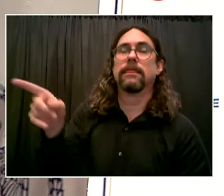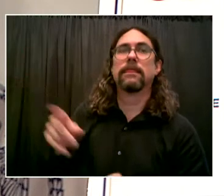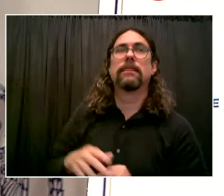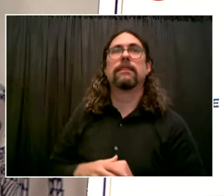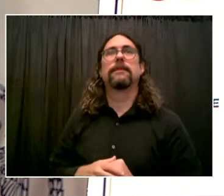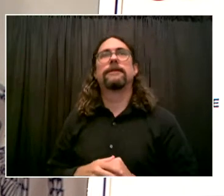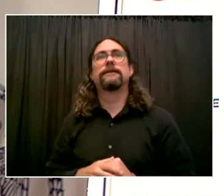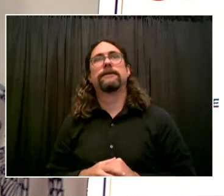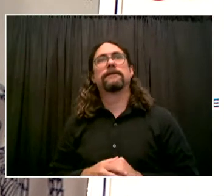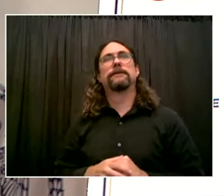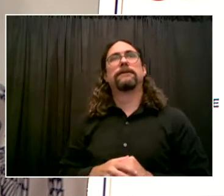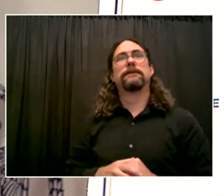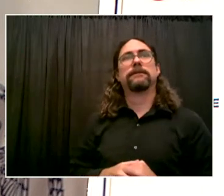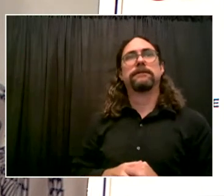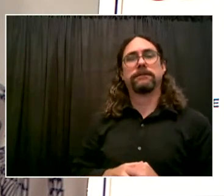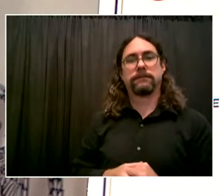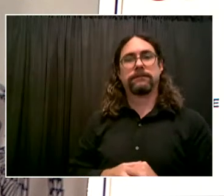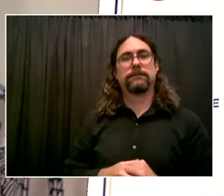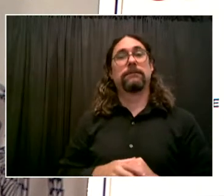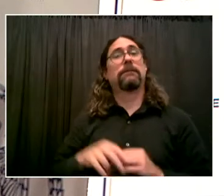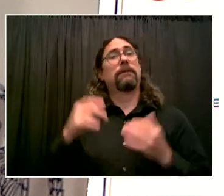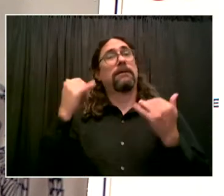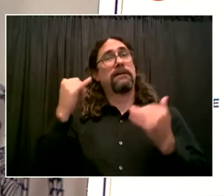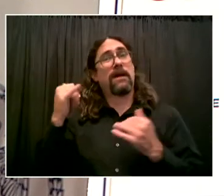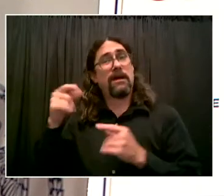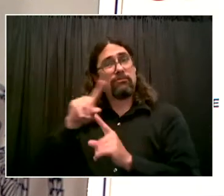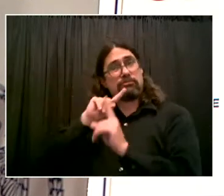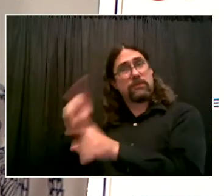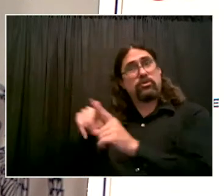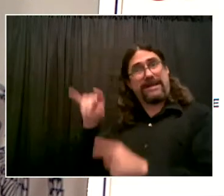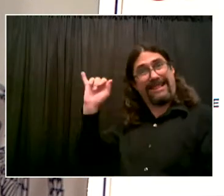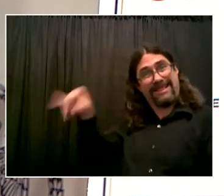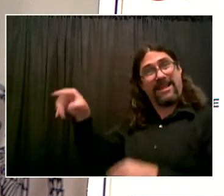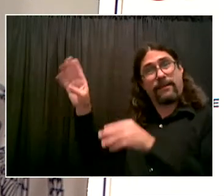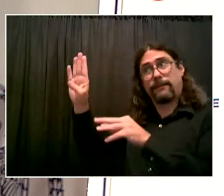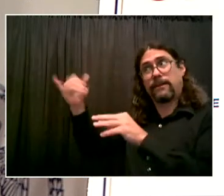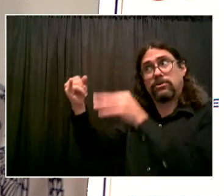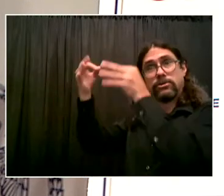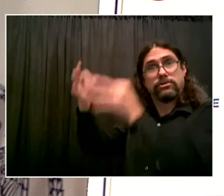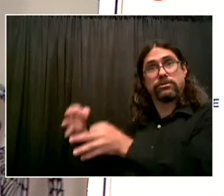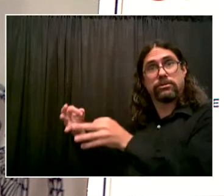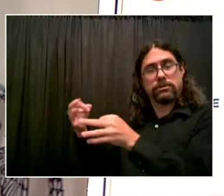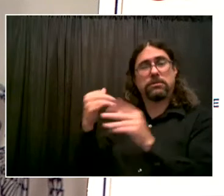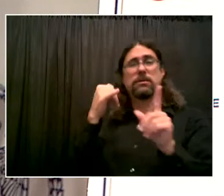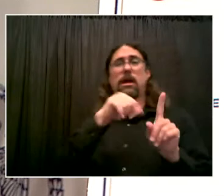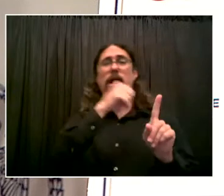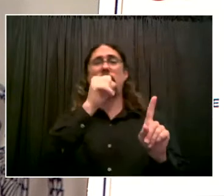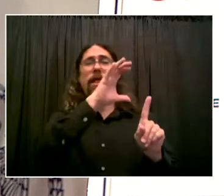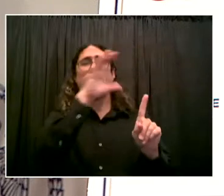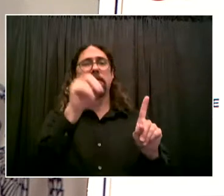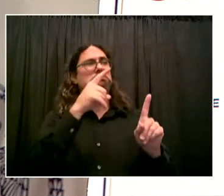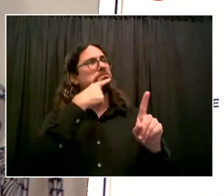FOR A WHILE. THAT IS SAD. I DON'T KNOW THEM WELL BUT I'VE MET TEMH OVER THE YEARS